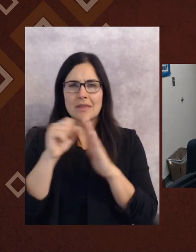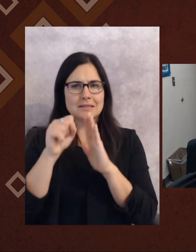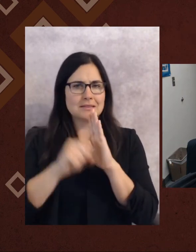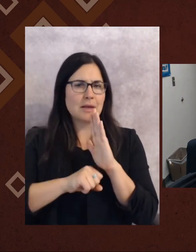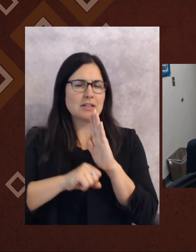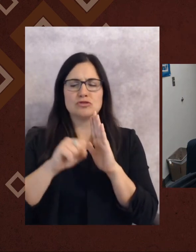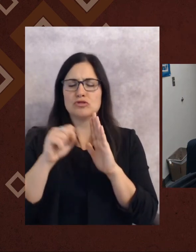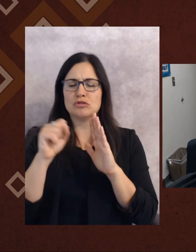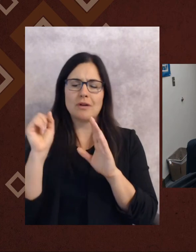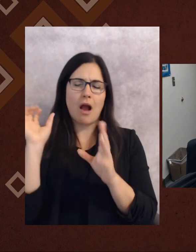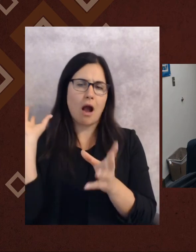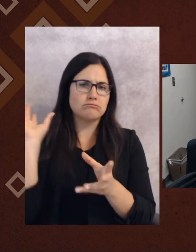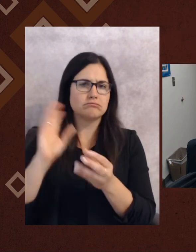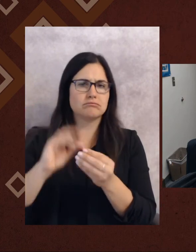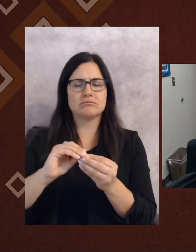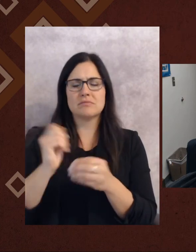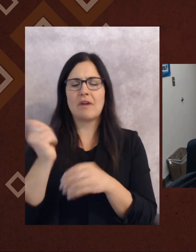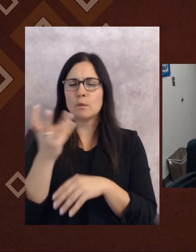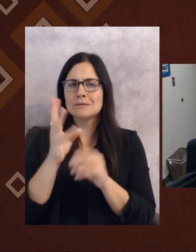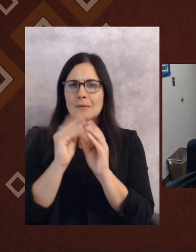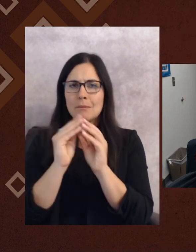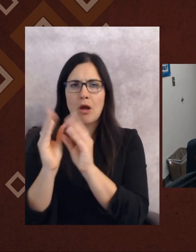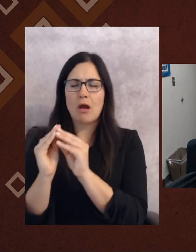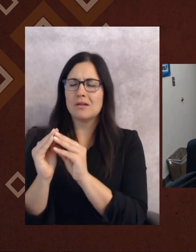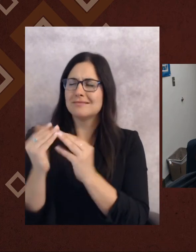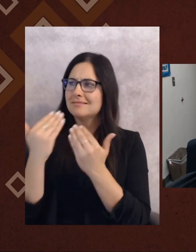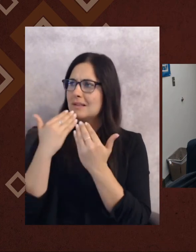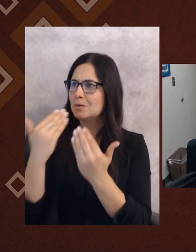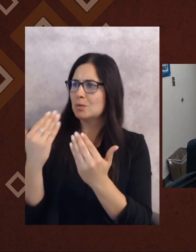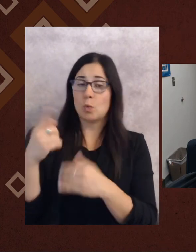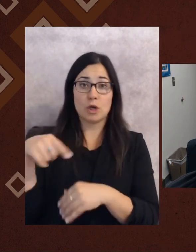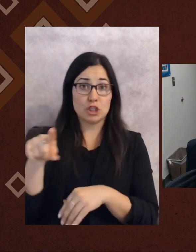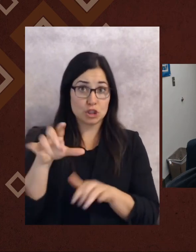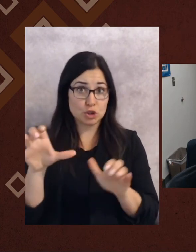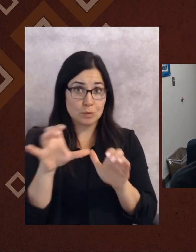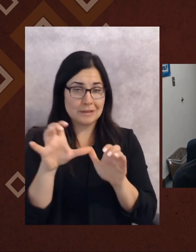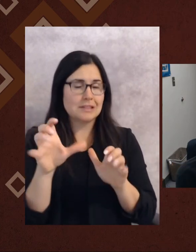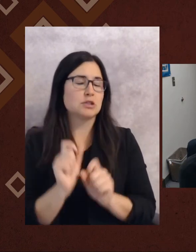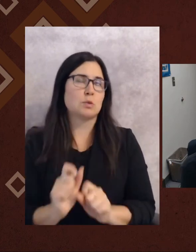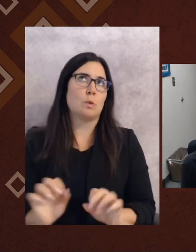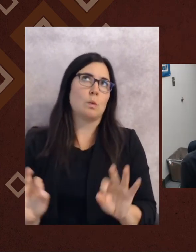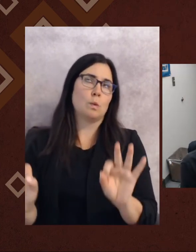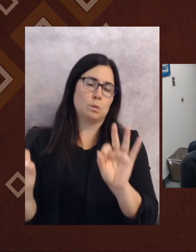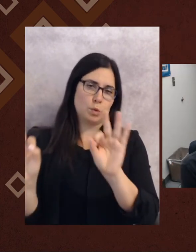What you're doing is so, so, so important. And it it